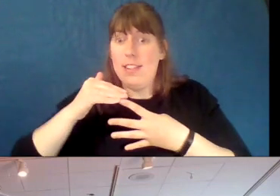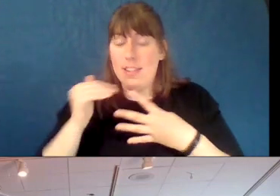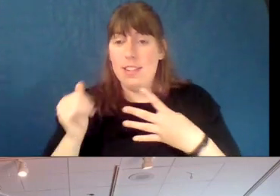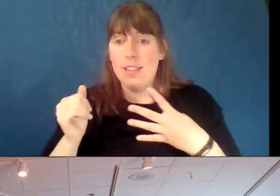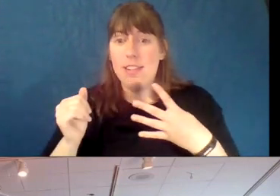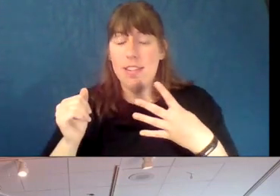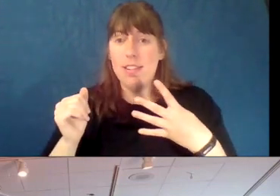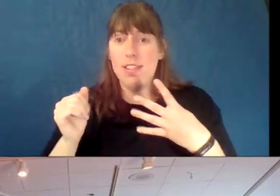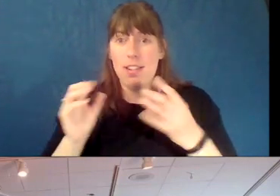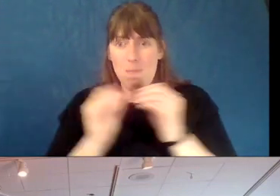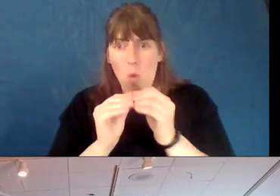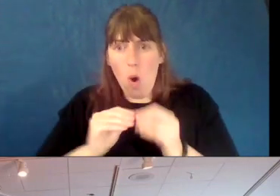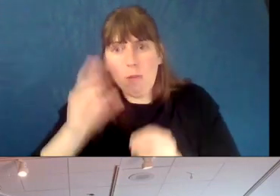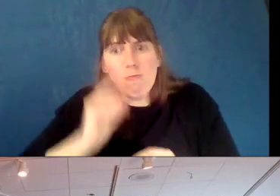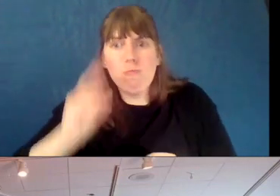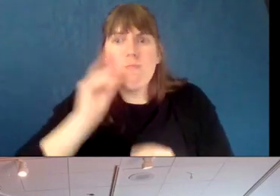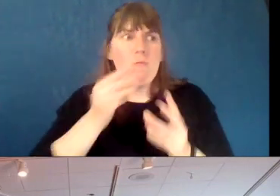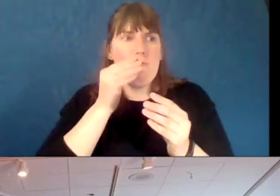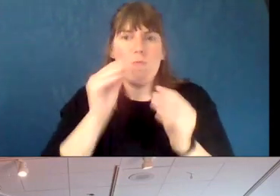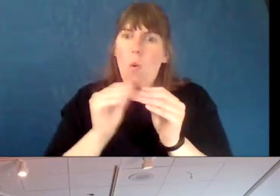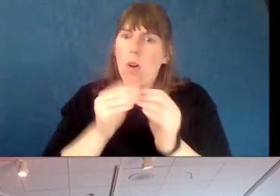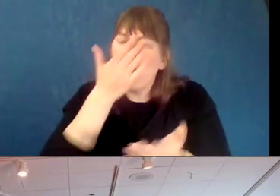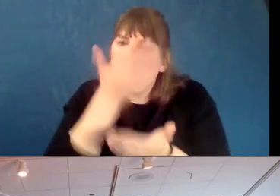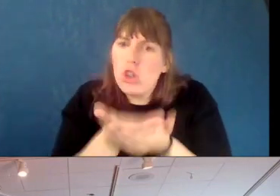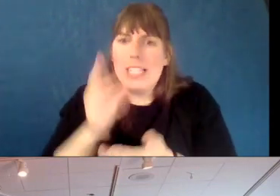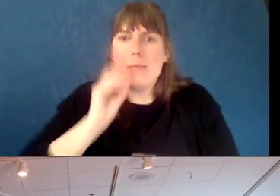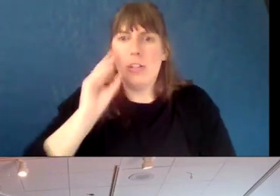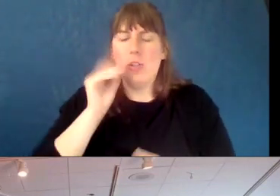you'll be able to access this love hormone and feel a sense of intimacy and connection.